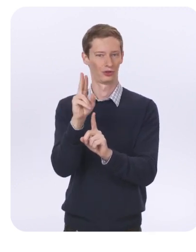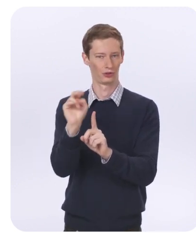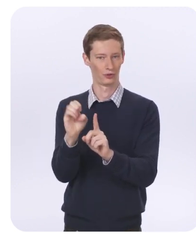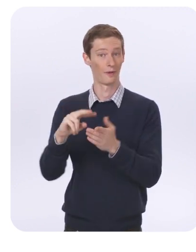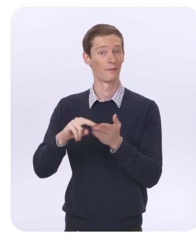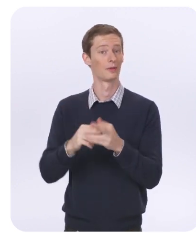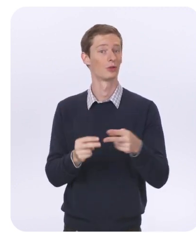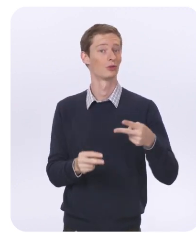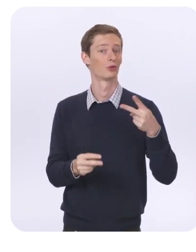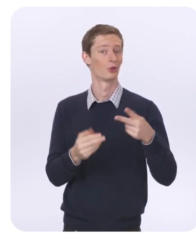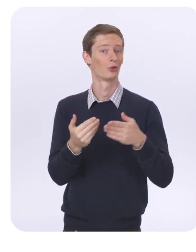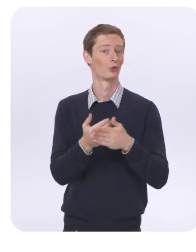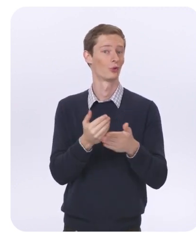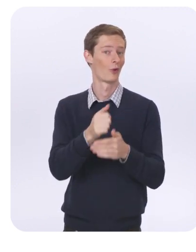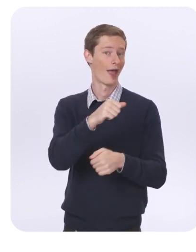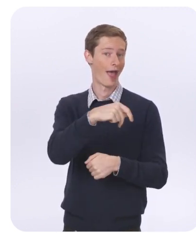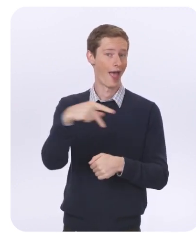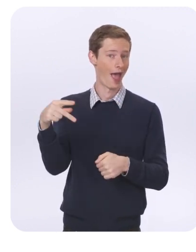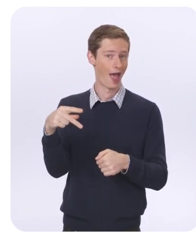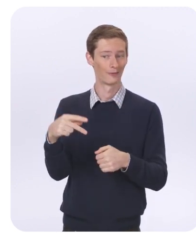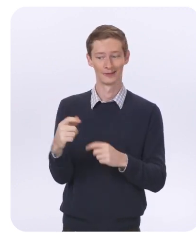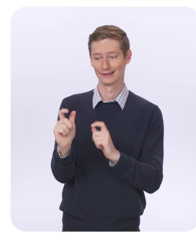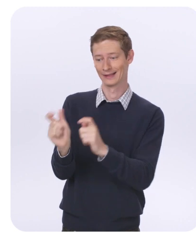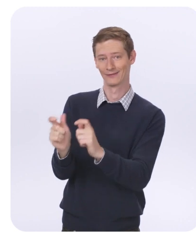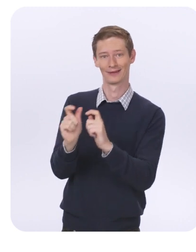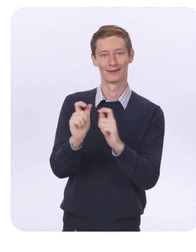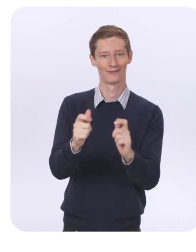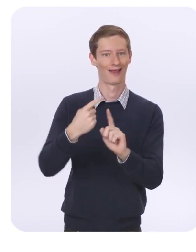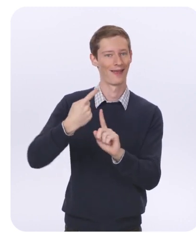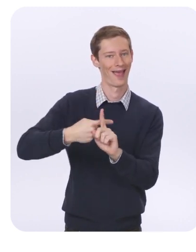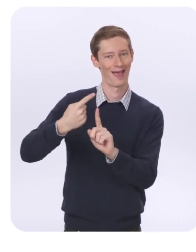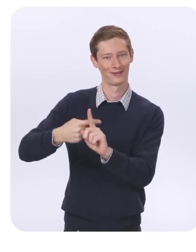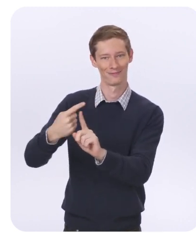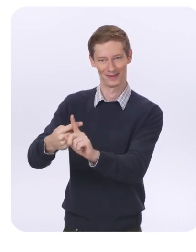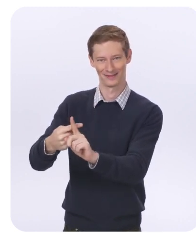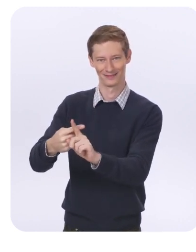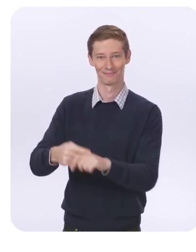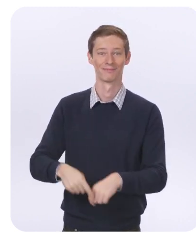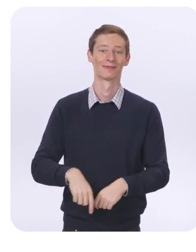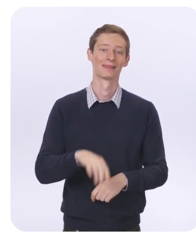We're exploring pulling in more titles per month, discounts, deals and IAPs into the program,